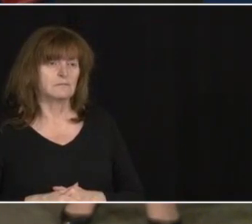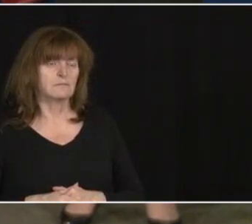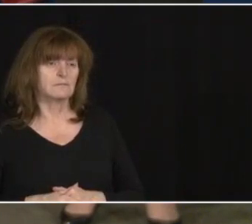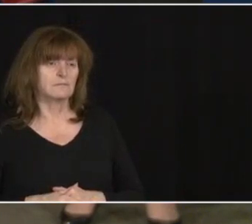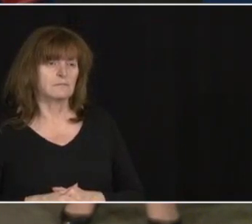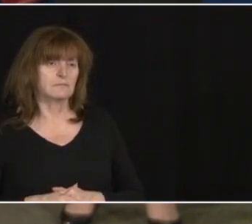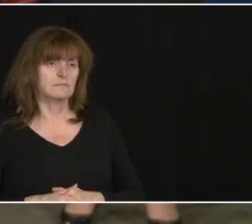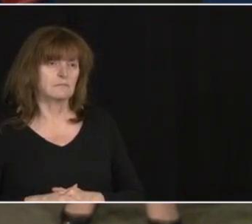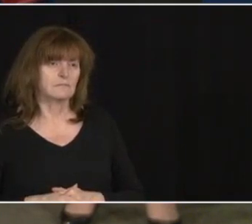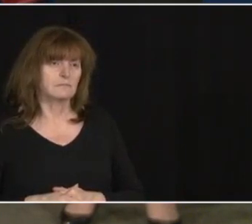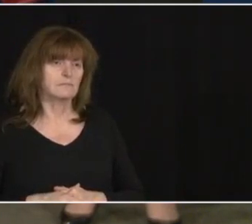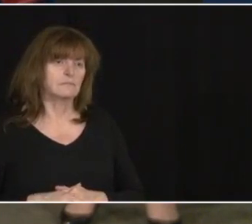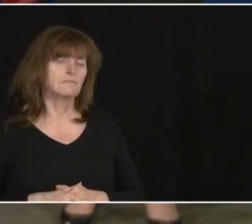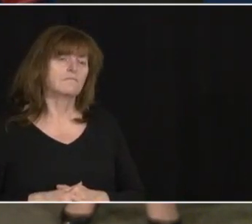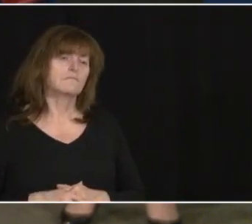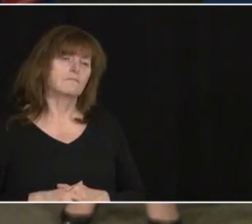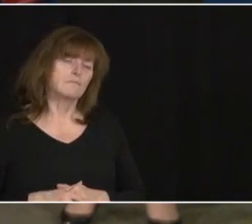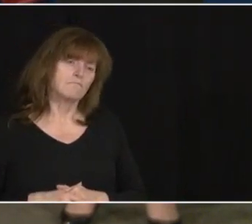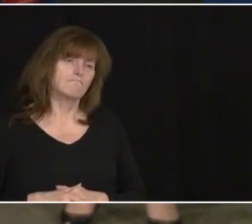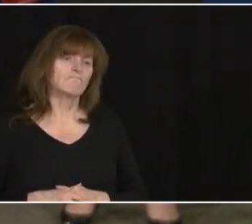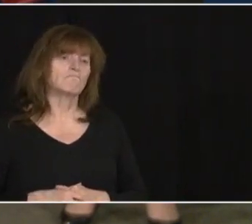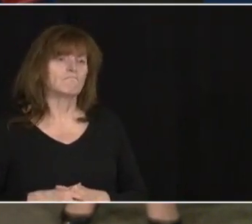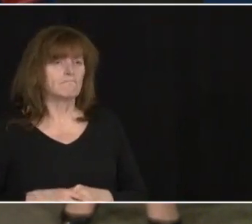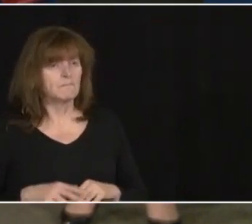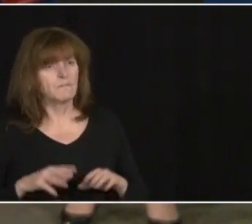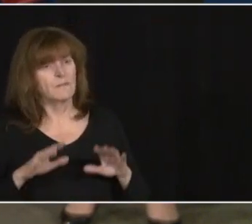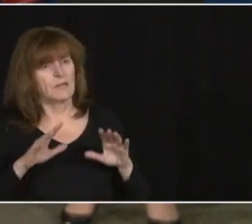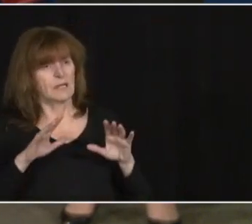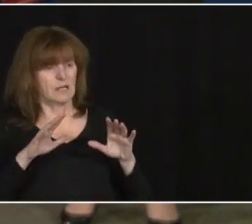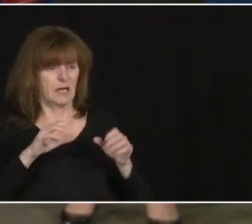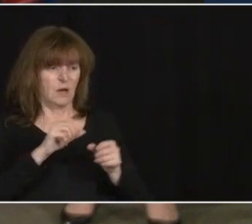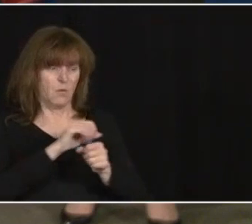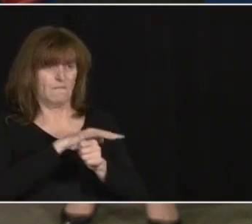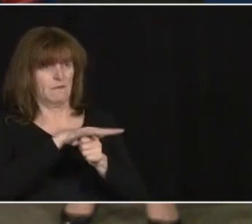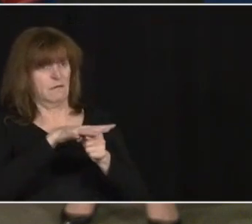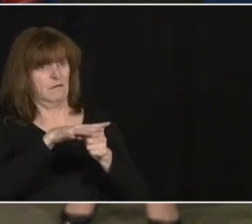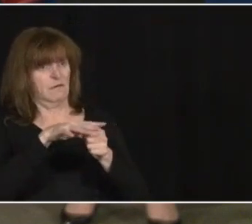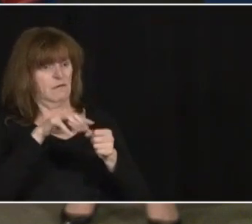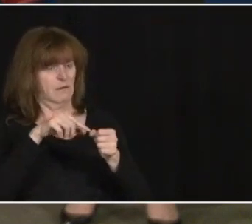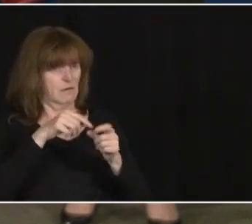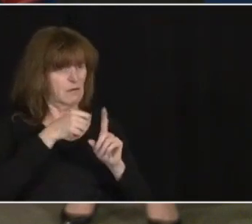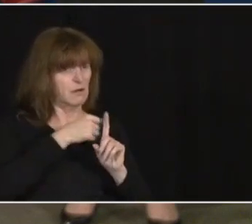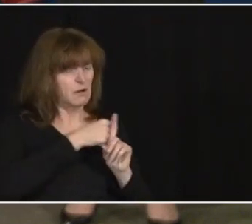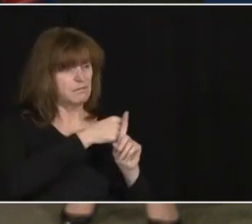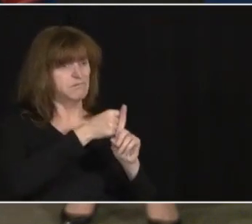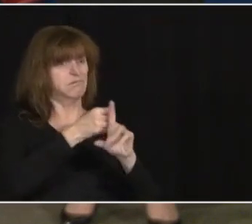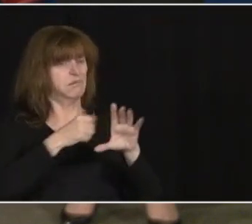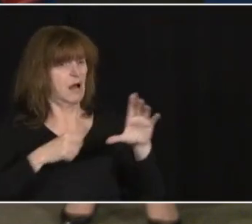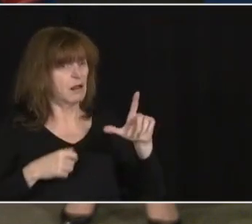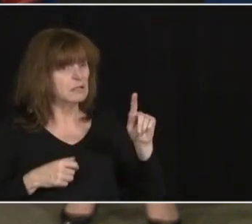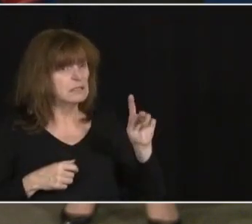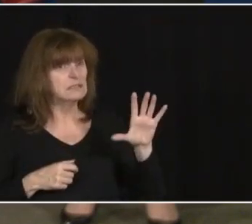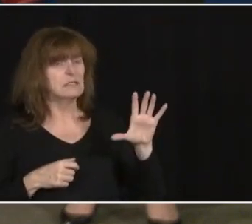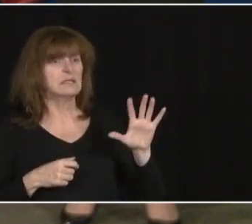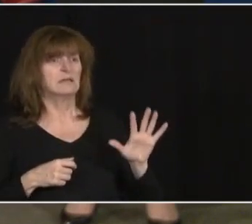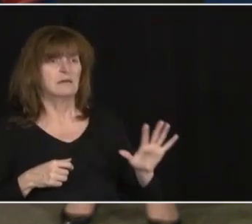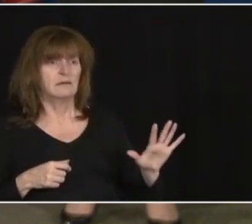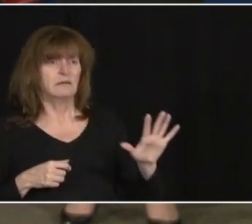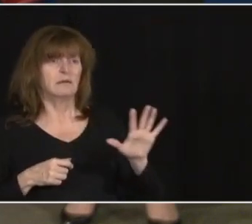care. Either one. So there's tremendous amounts of preparedness in a goes into looking at